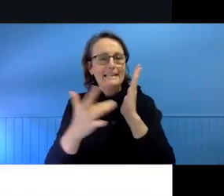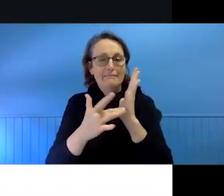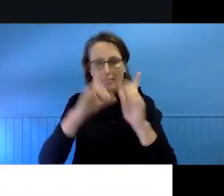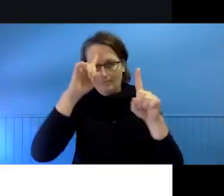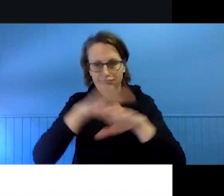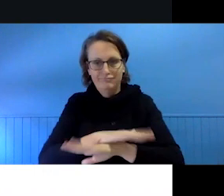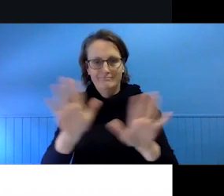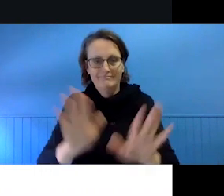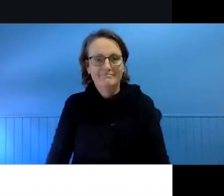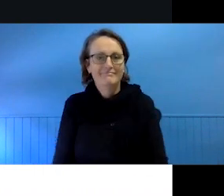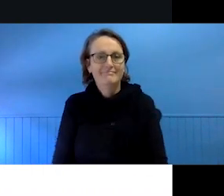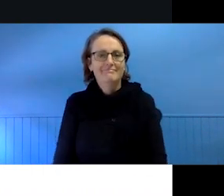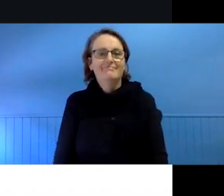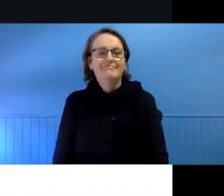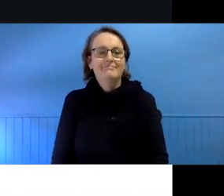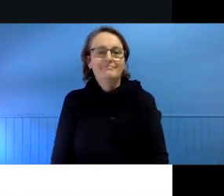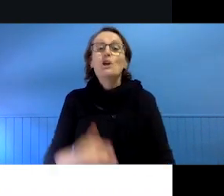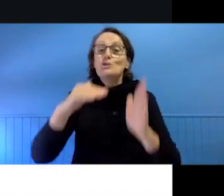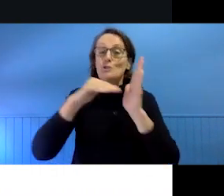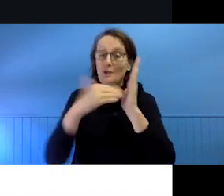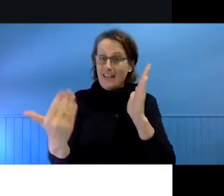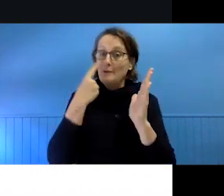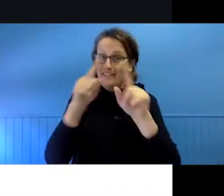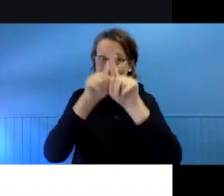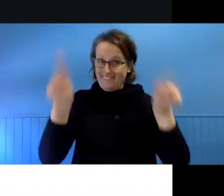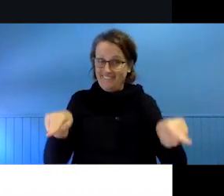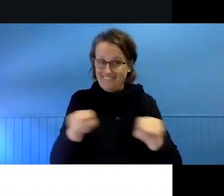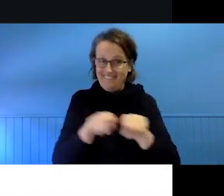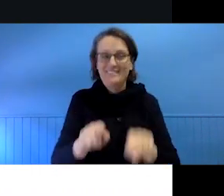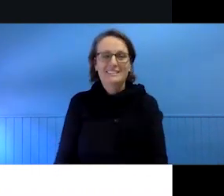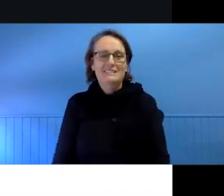You can now see the slide I was describing.